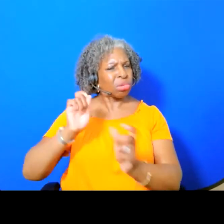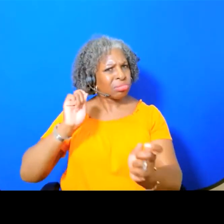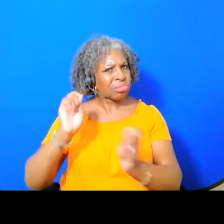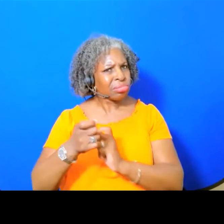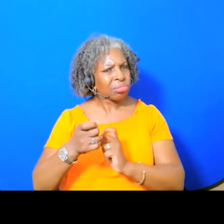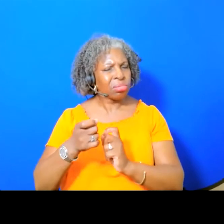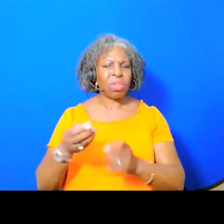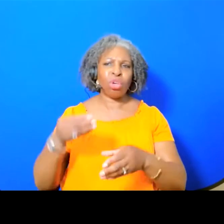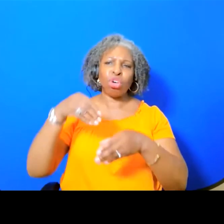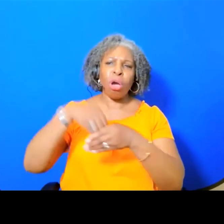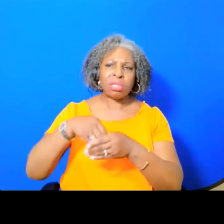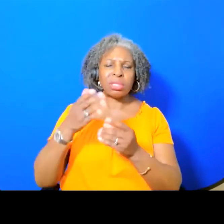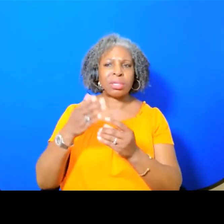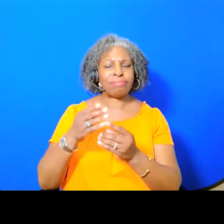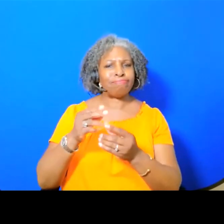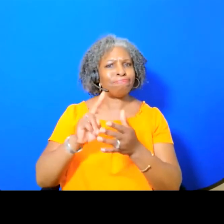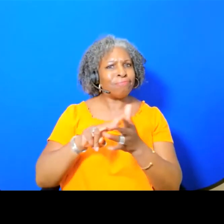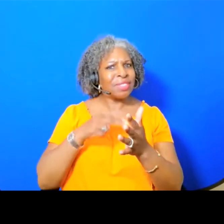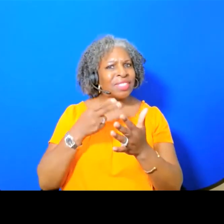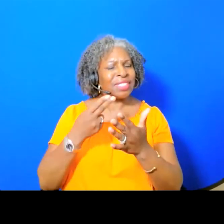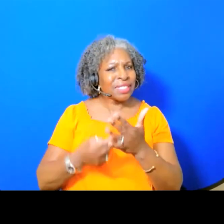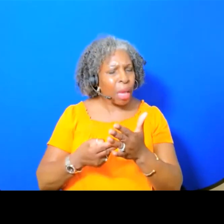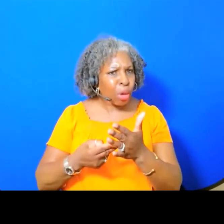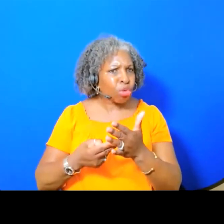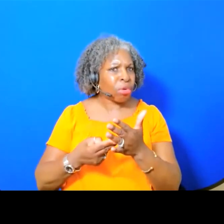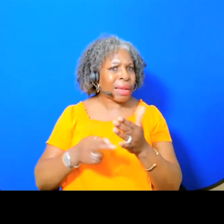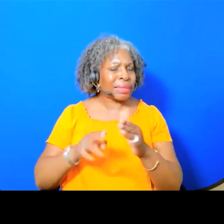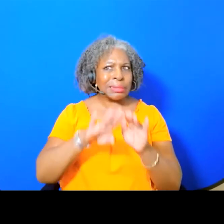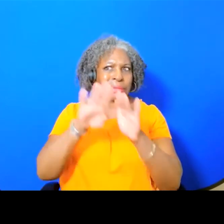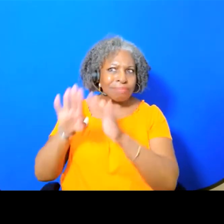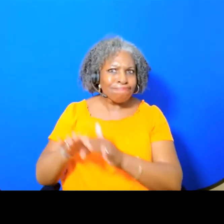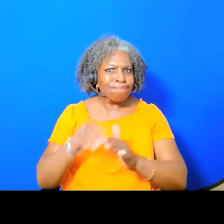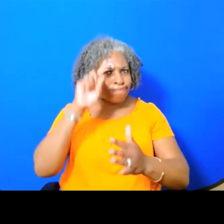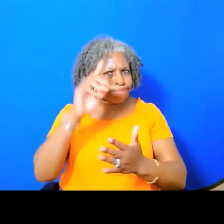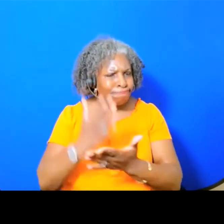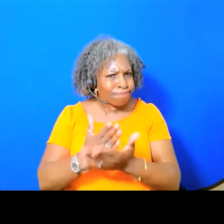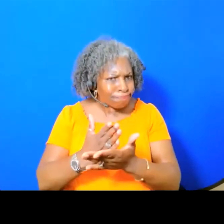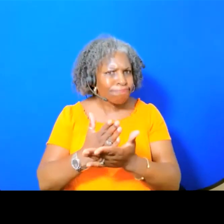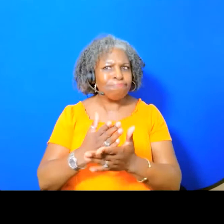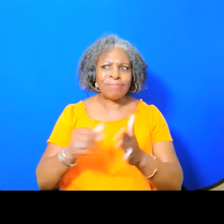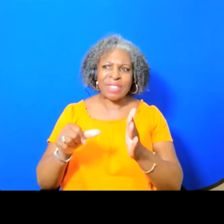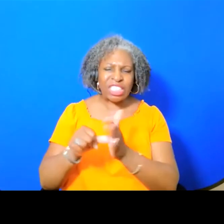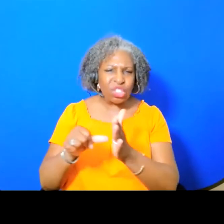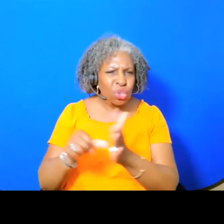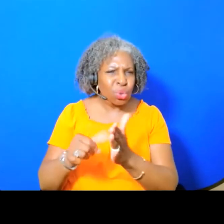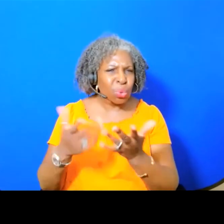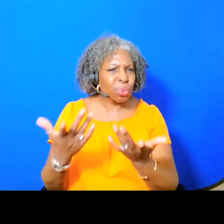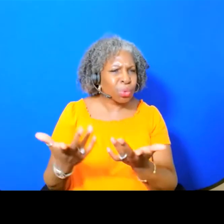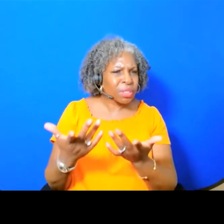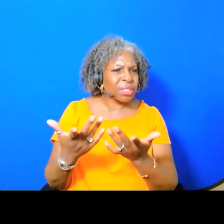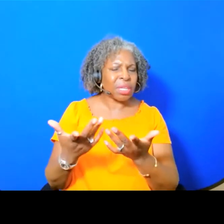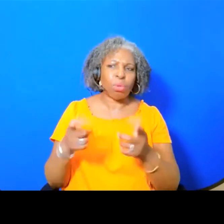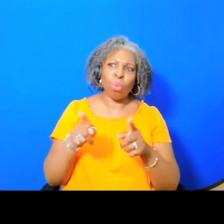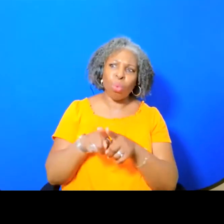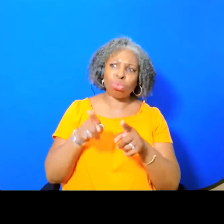democratic decision-making, issues relating to the memorial, and of course, the question of sustainability that we're exploring today.